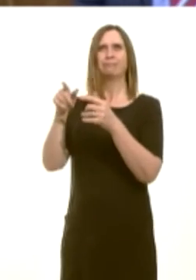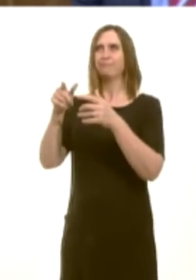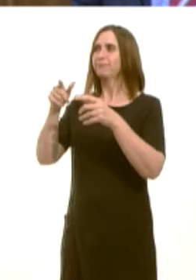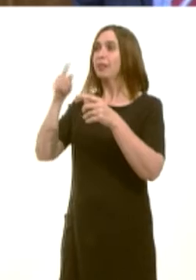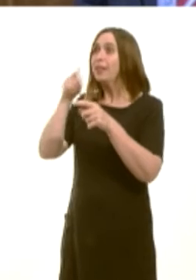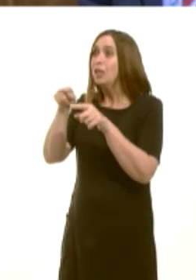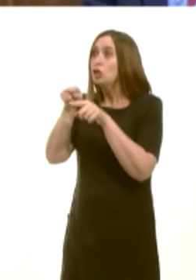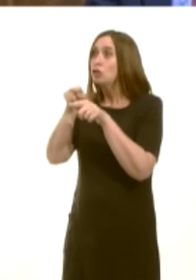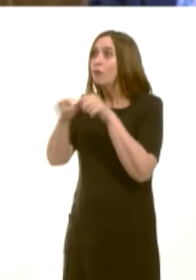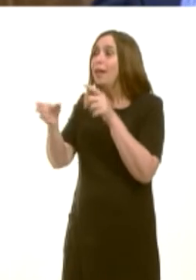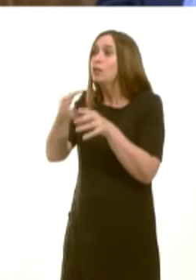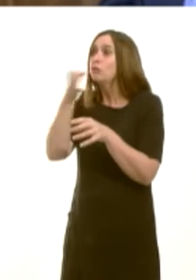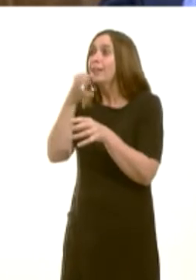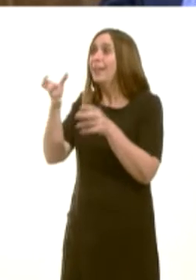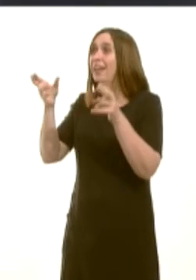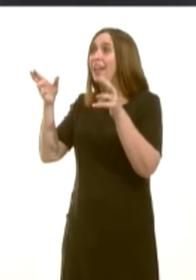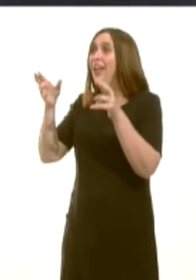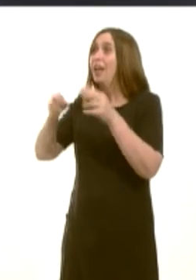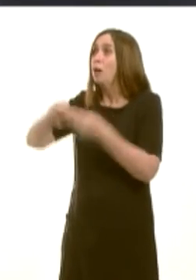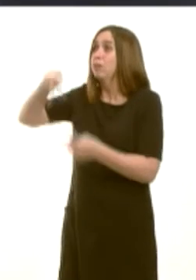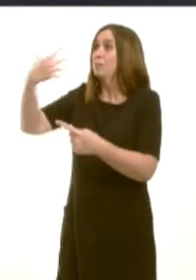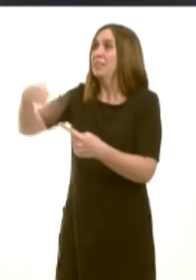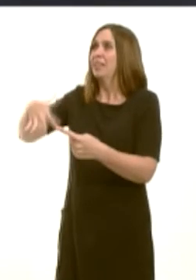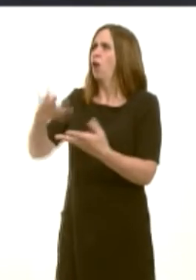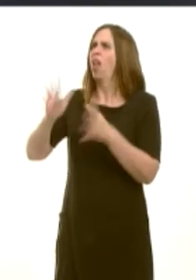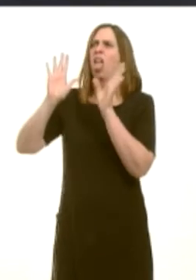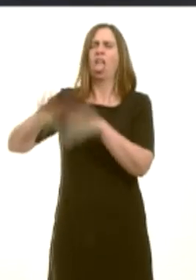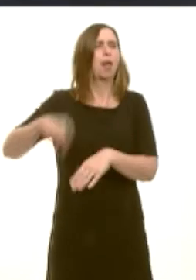less of something, then your tax take will drop. So, I take the point that itís important